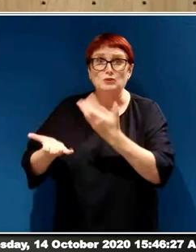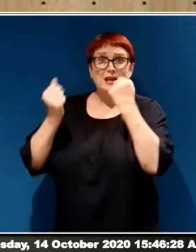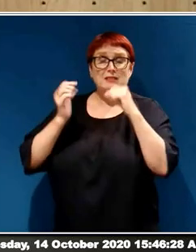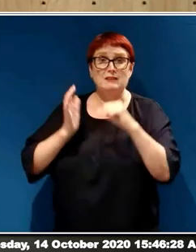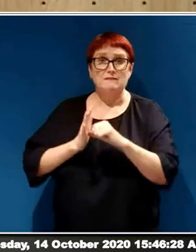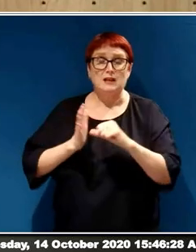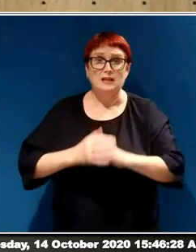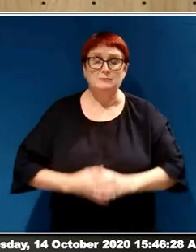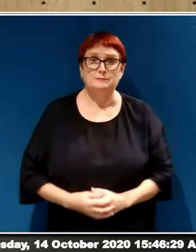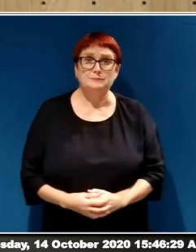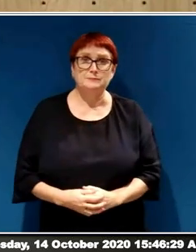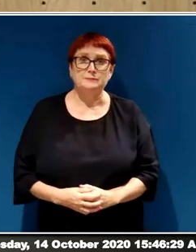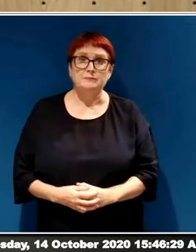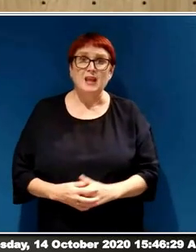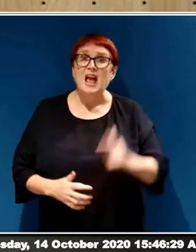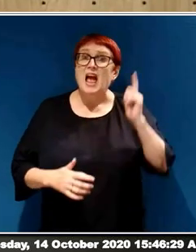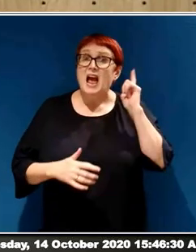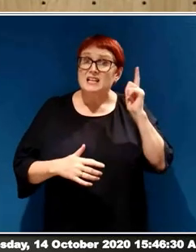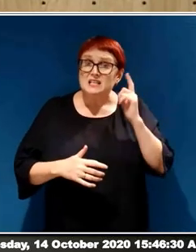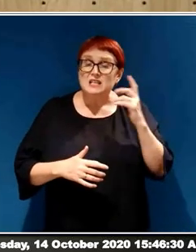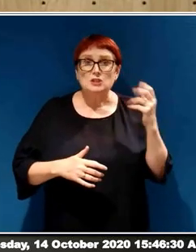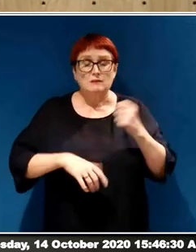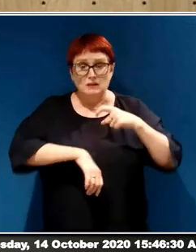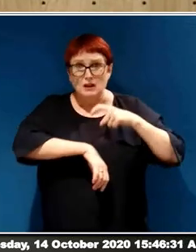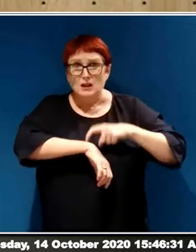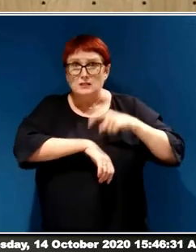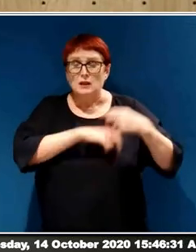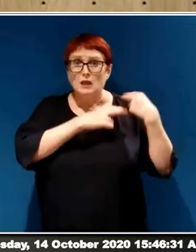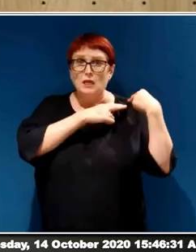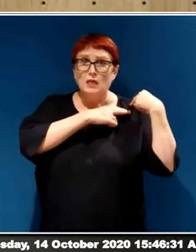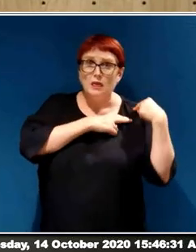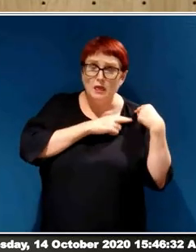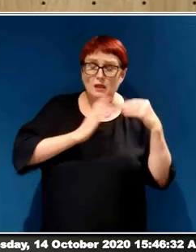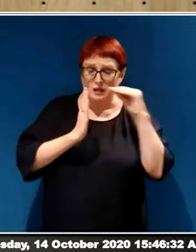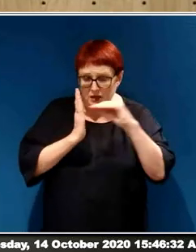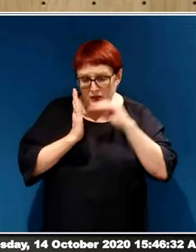all of that documentation if the end result is that principals have